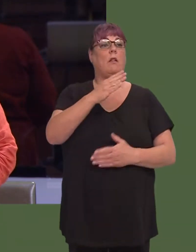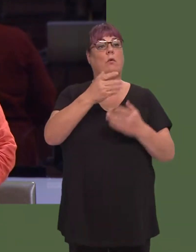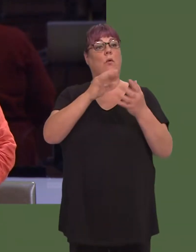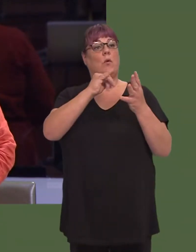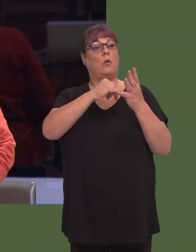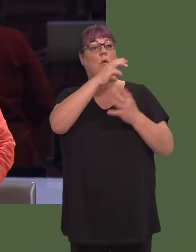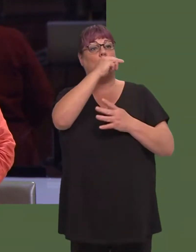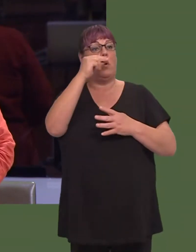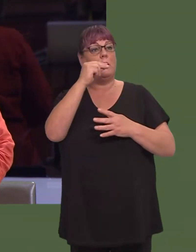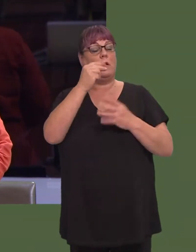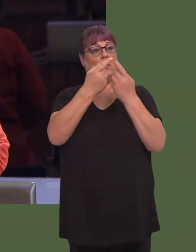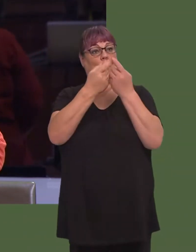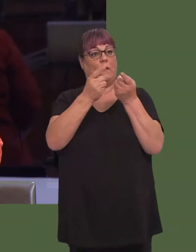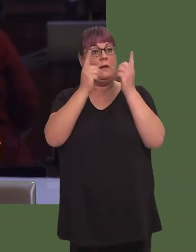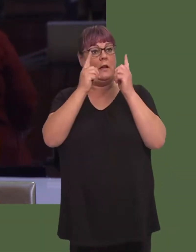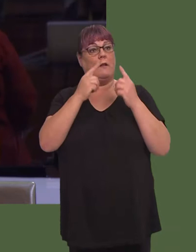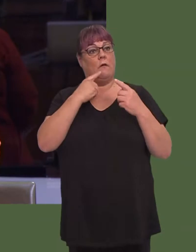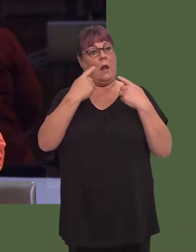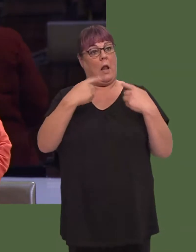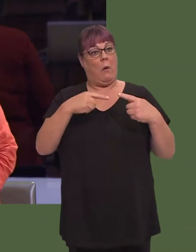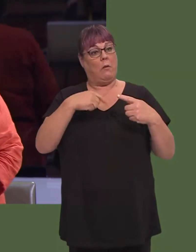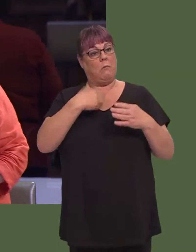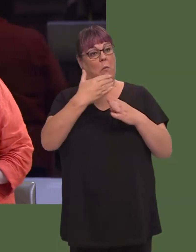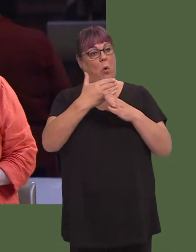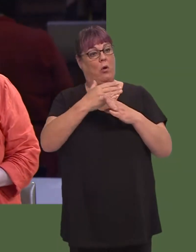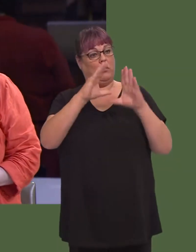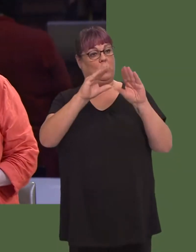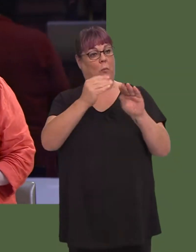First Minister. Back in March, I questioned the Cabinet Secretary for Health and Social